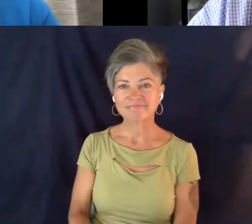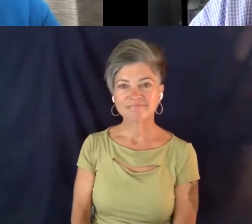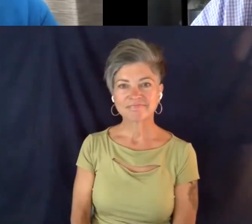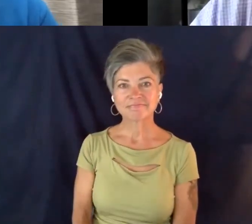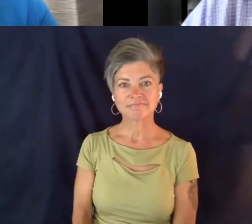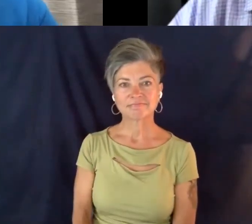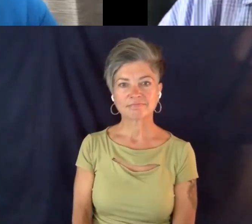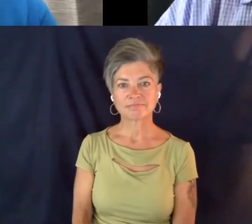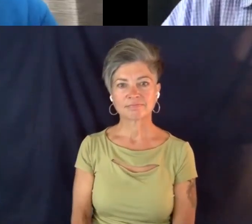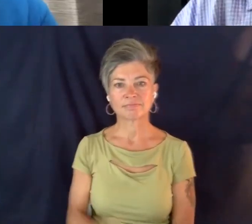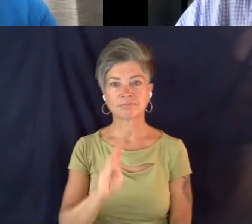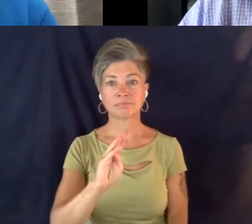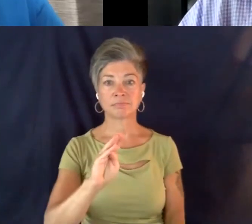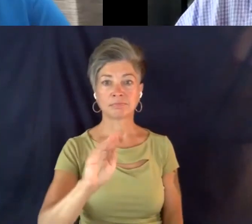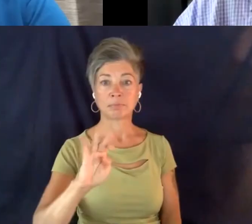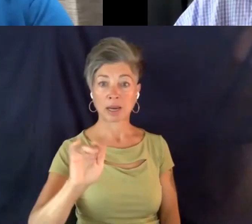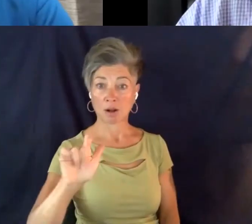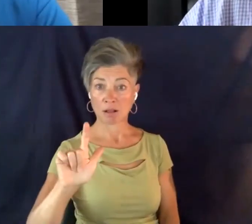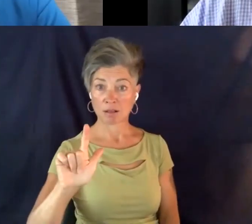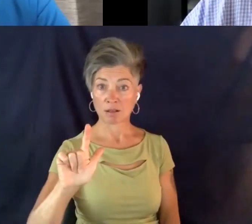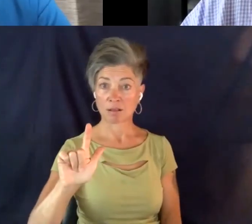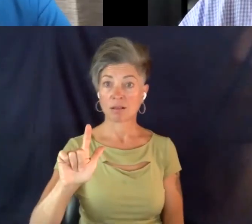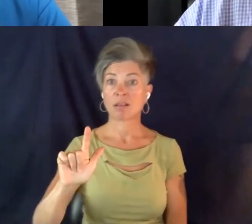And I'm gonna pop back in. That was excellent.